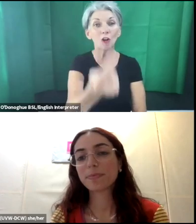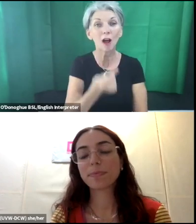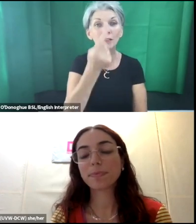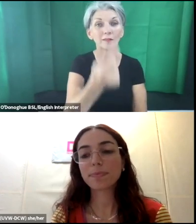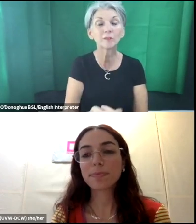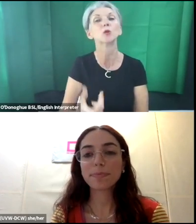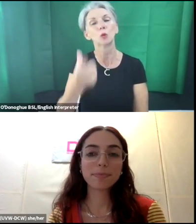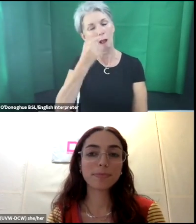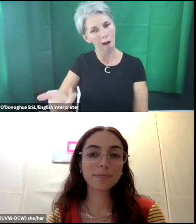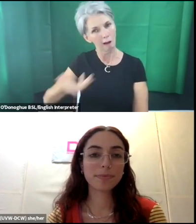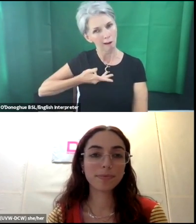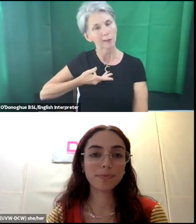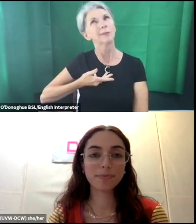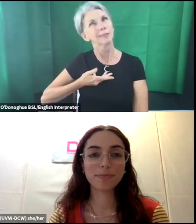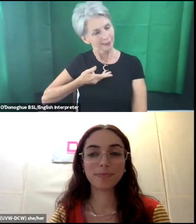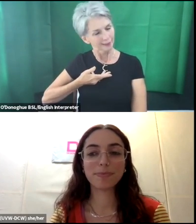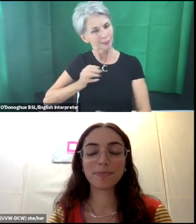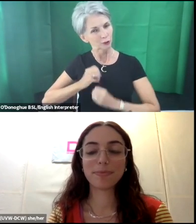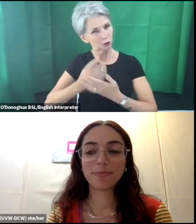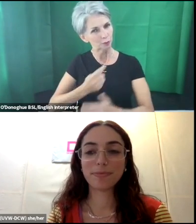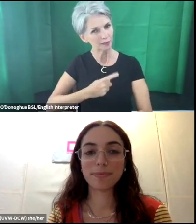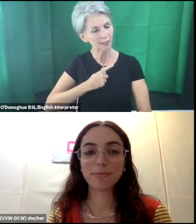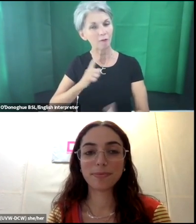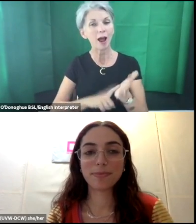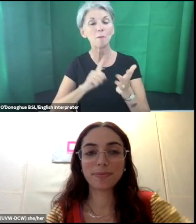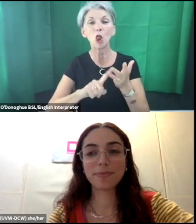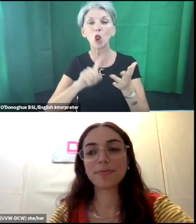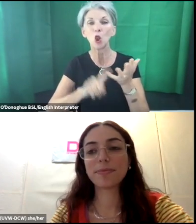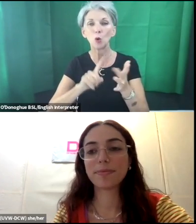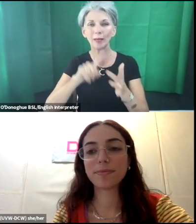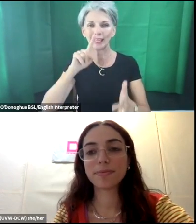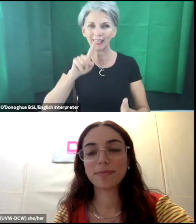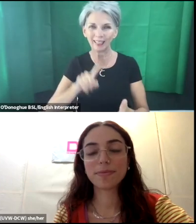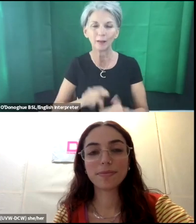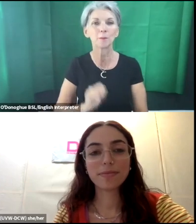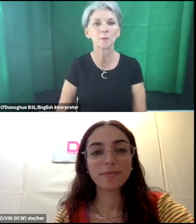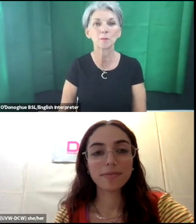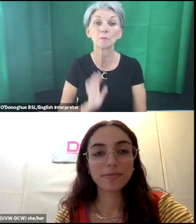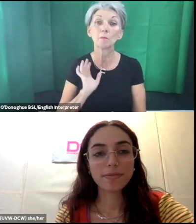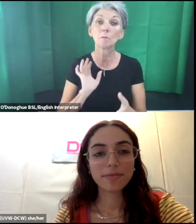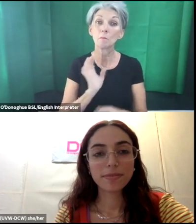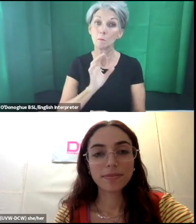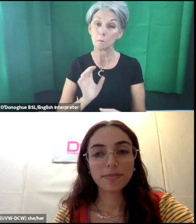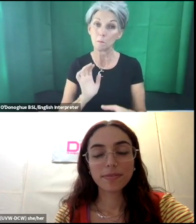You can hand over to me to introduce myself. So I'm Louie I am a member of ACORN Bristol.